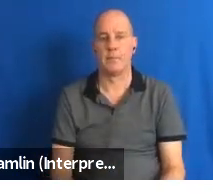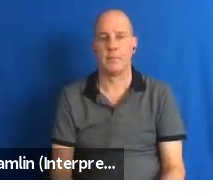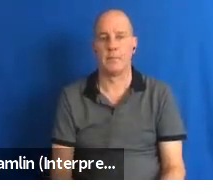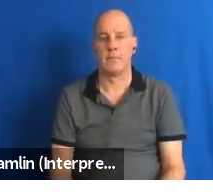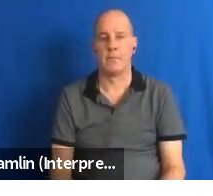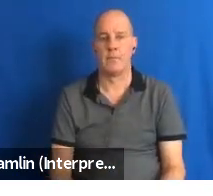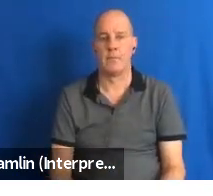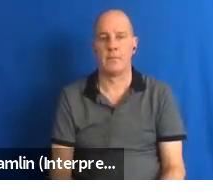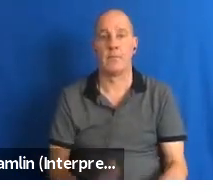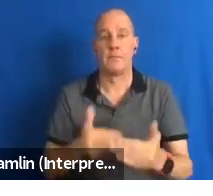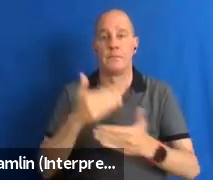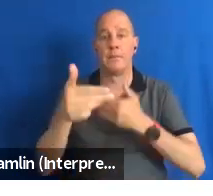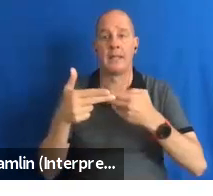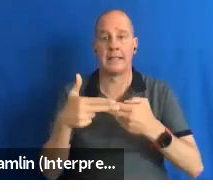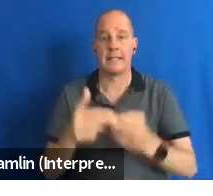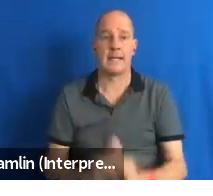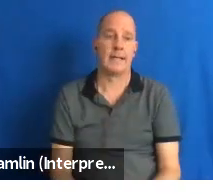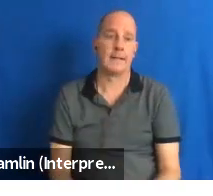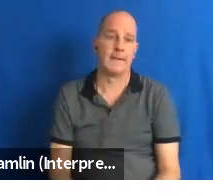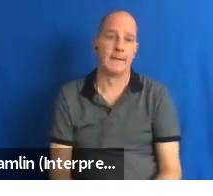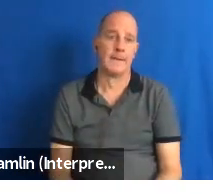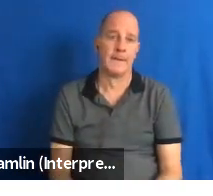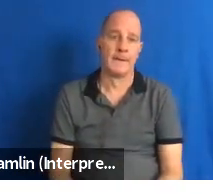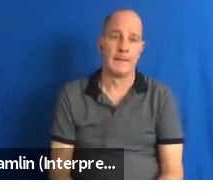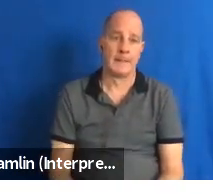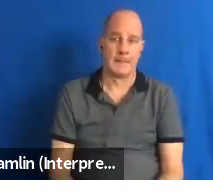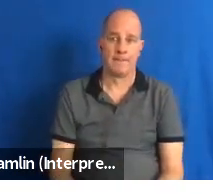Next slide, please.